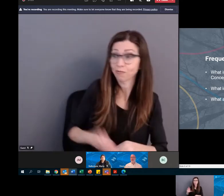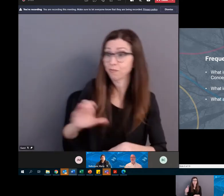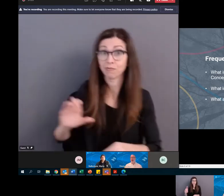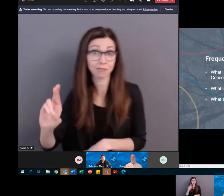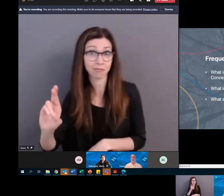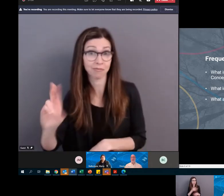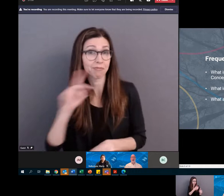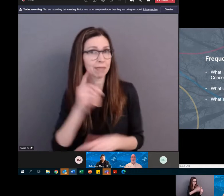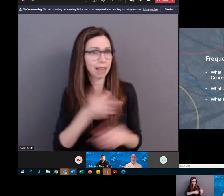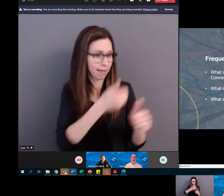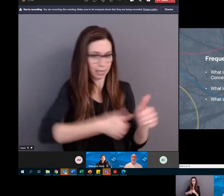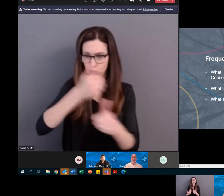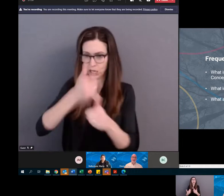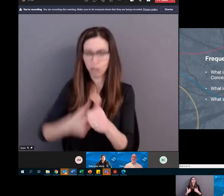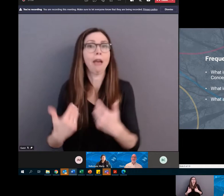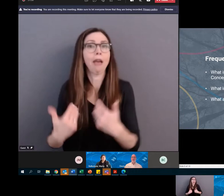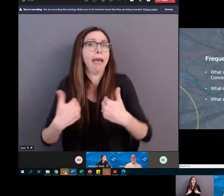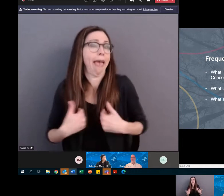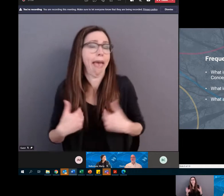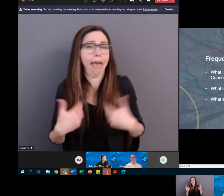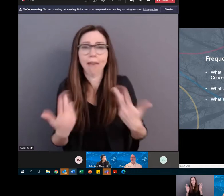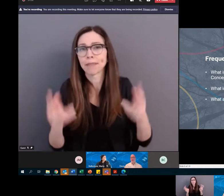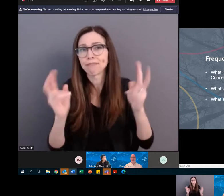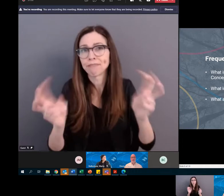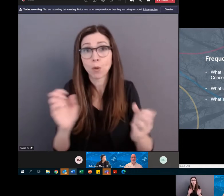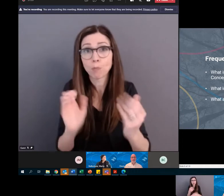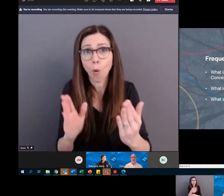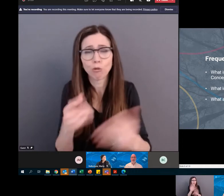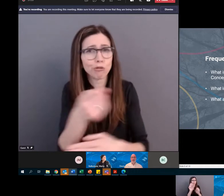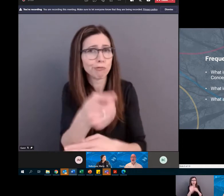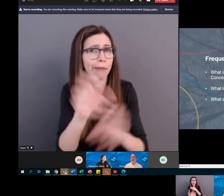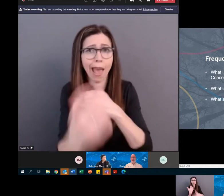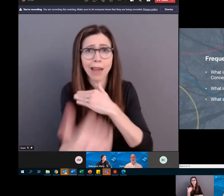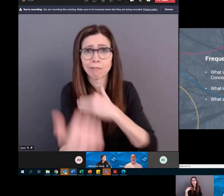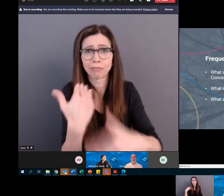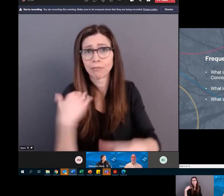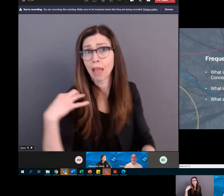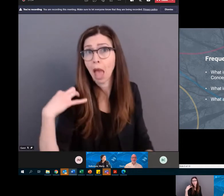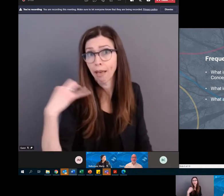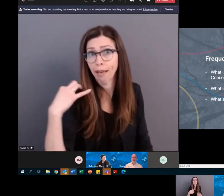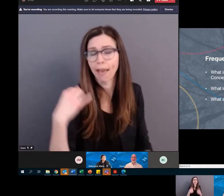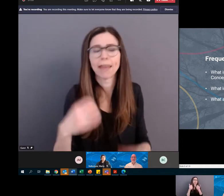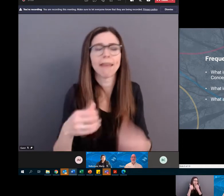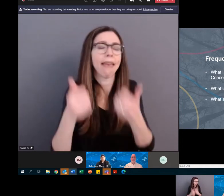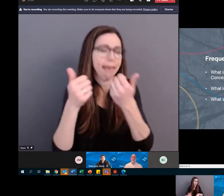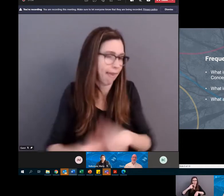have ‘apply anytime’ policies for submitting an application,